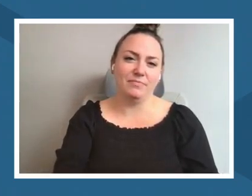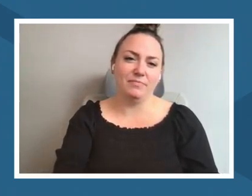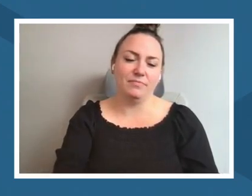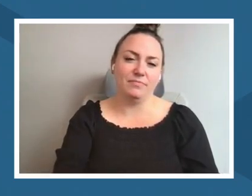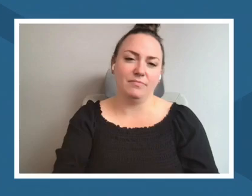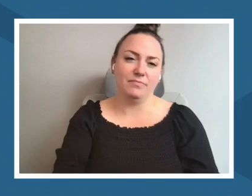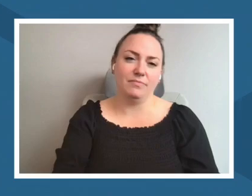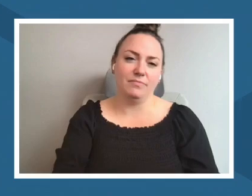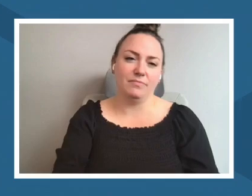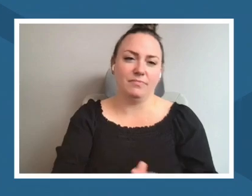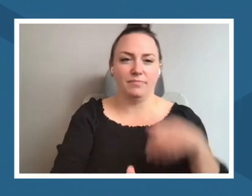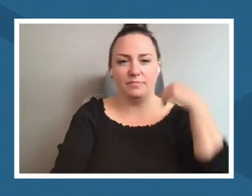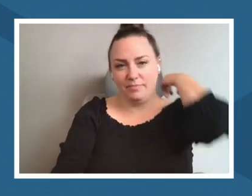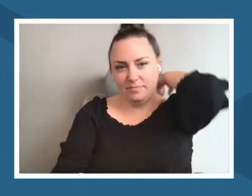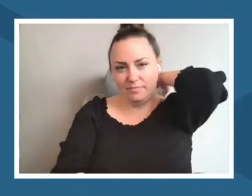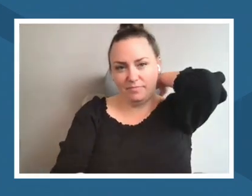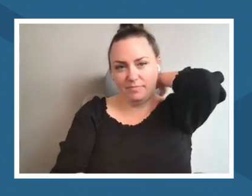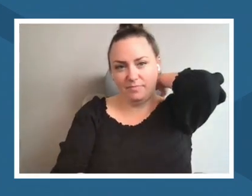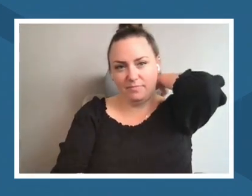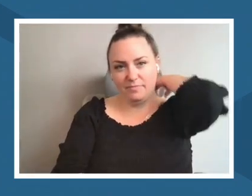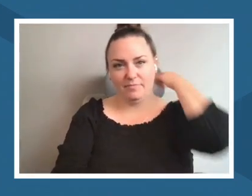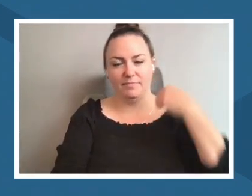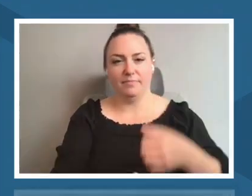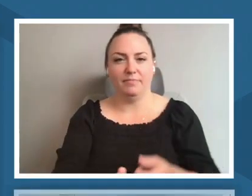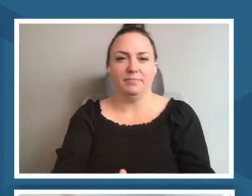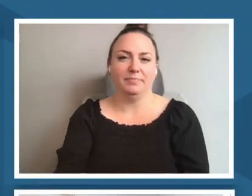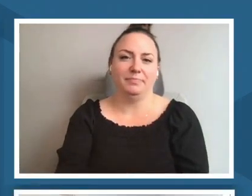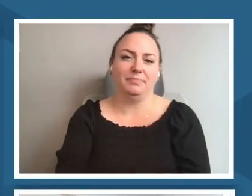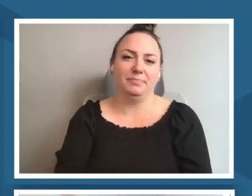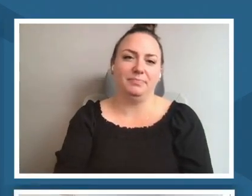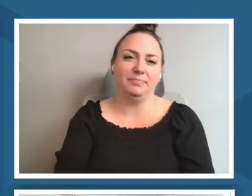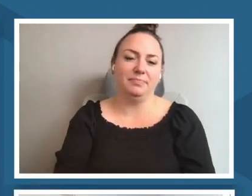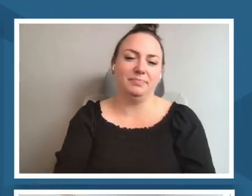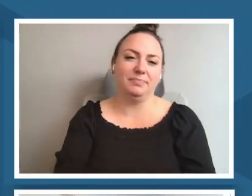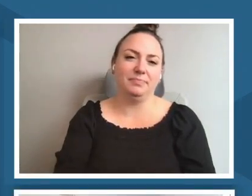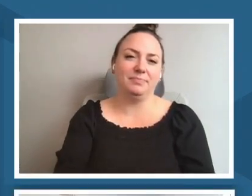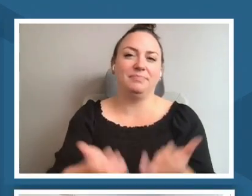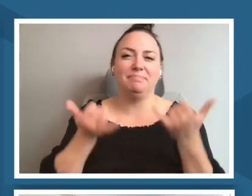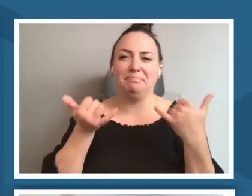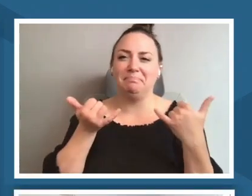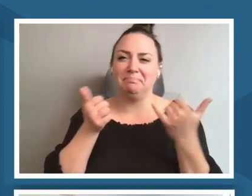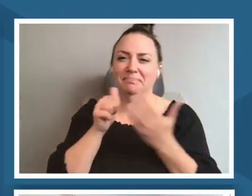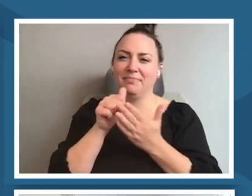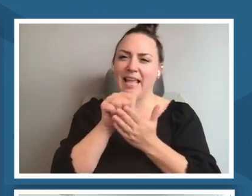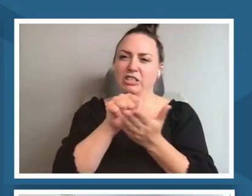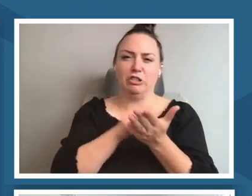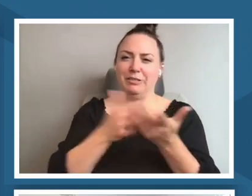so today's agenda we're going to start